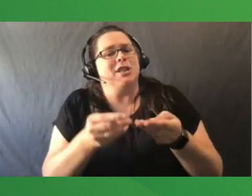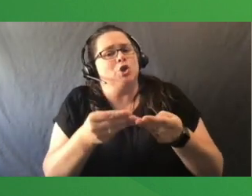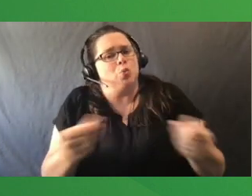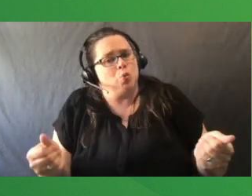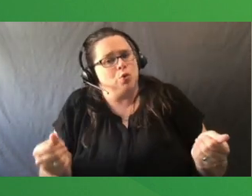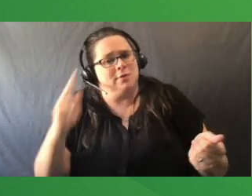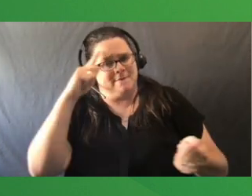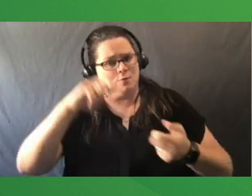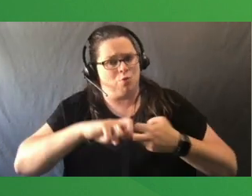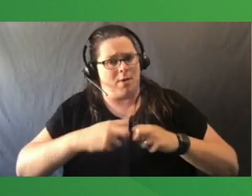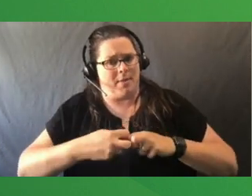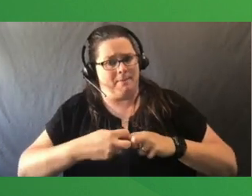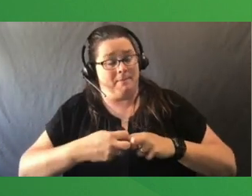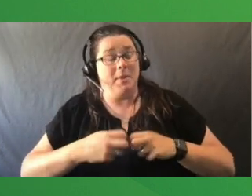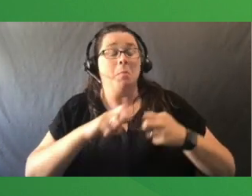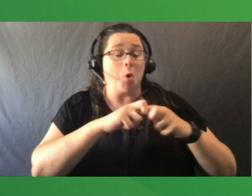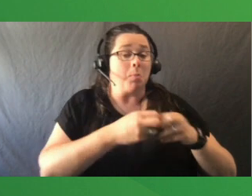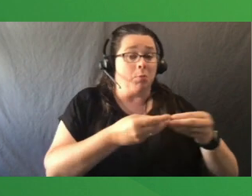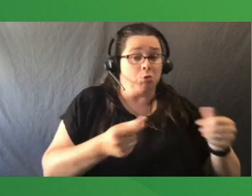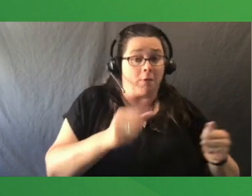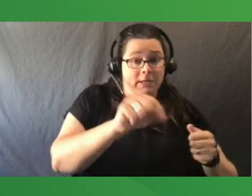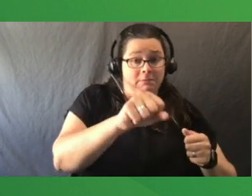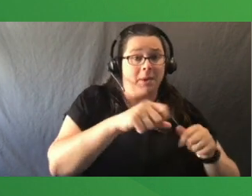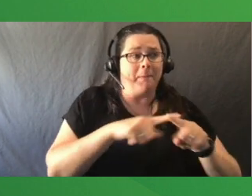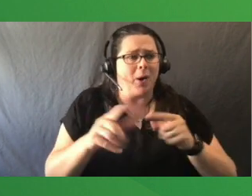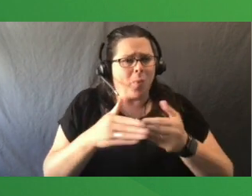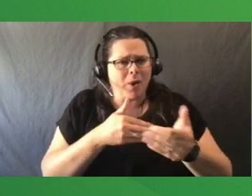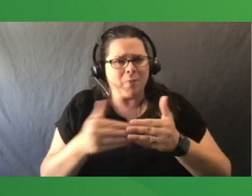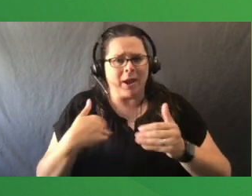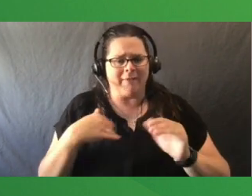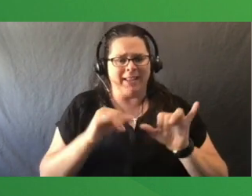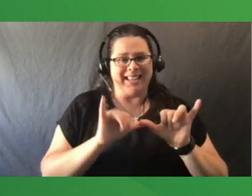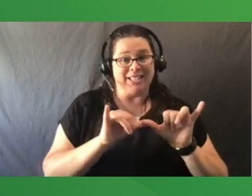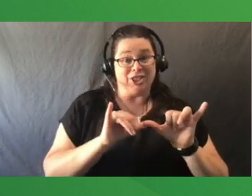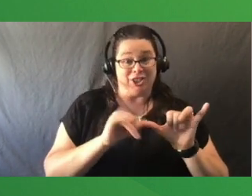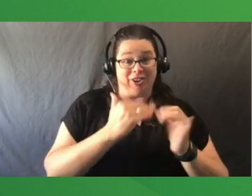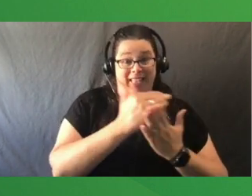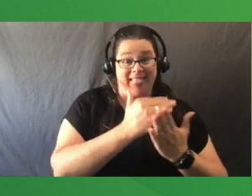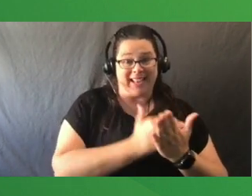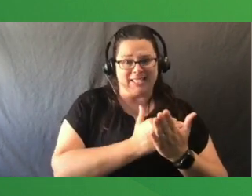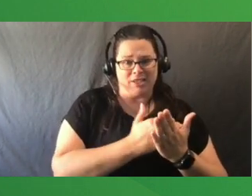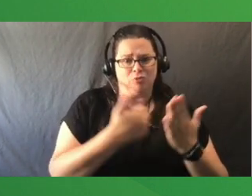problem solving as well. But whenever we have an engineering lesson and we're trying to find a solution to a problem,